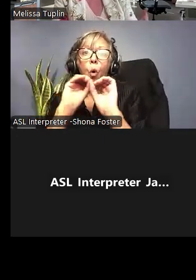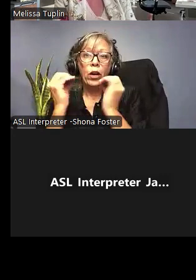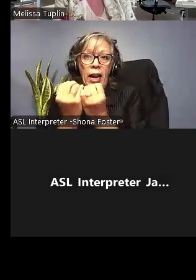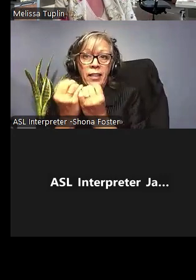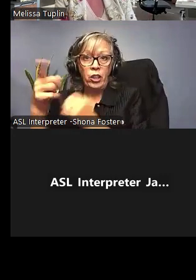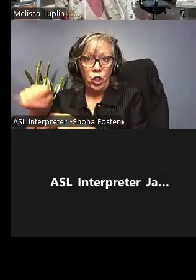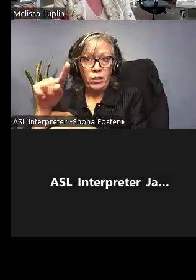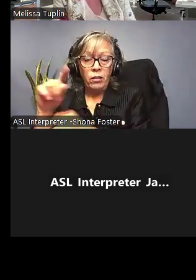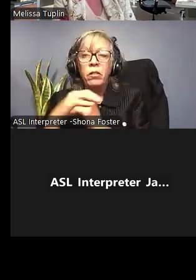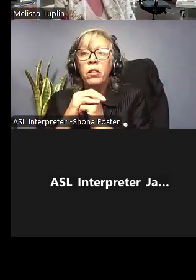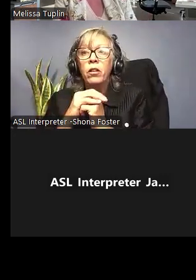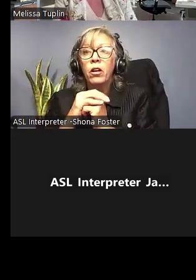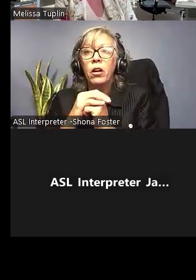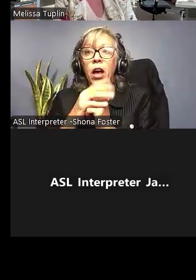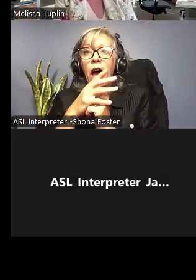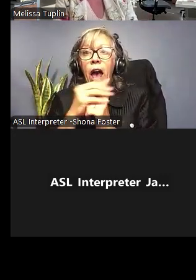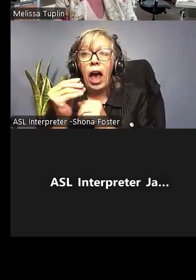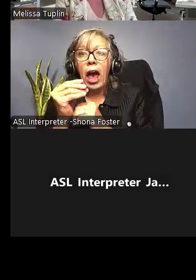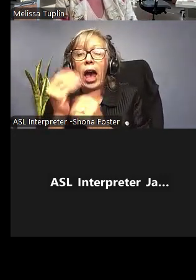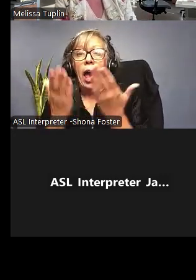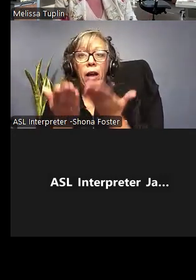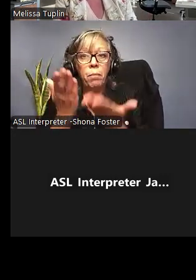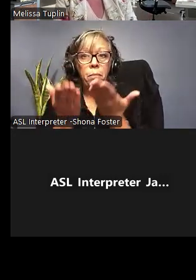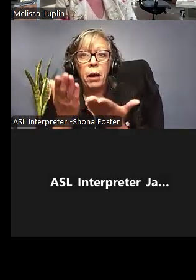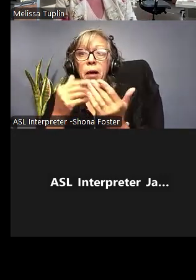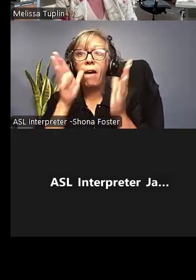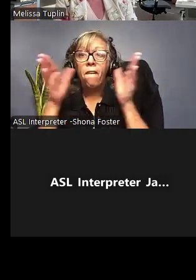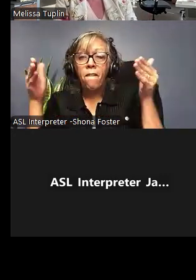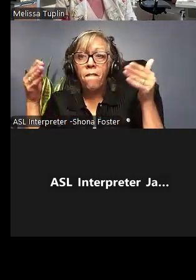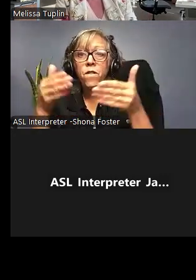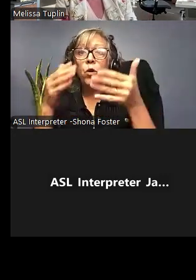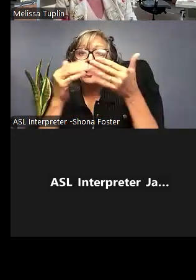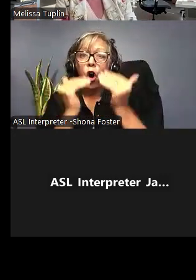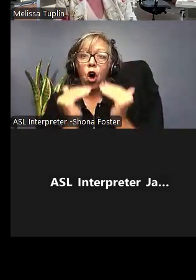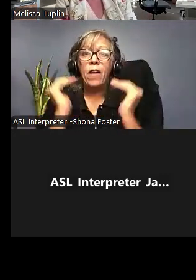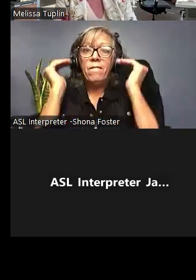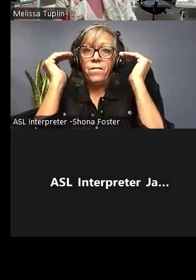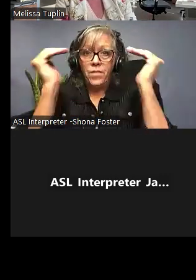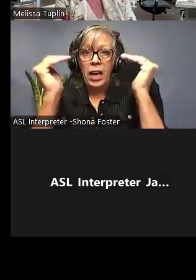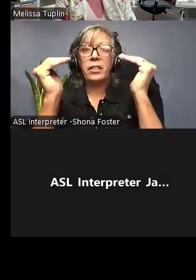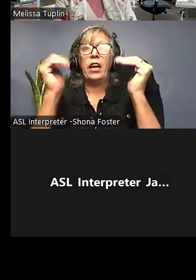and/or a focus on advancing professional artistic practice in our communities.